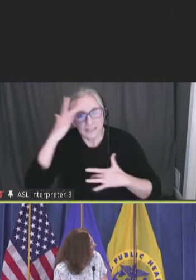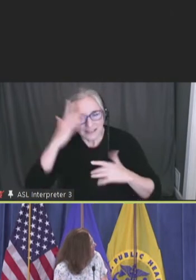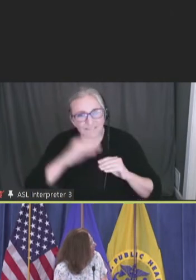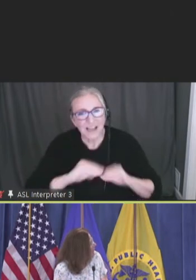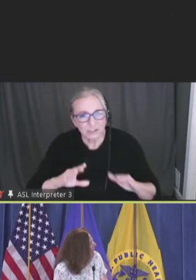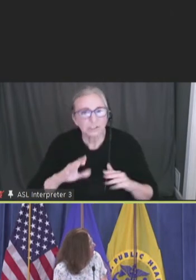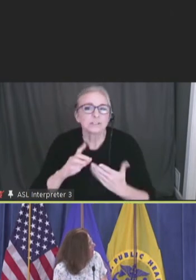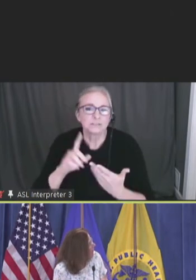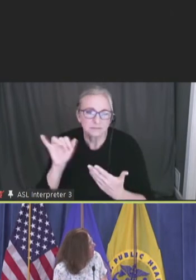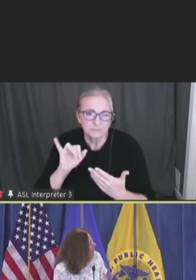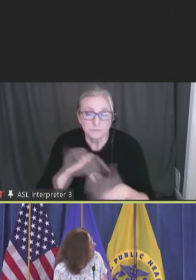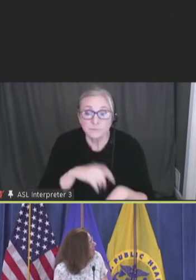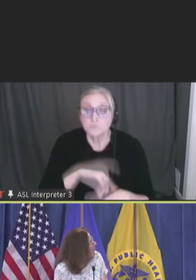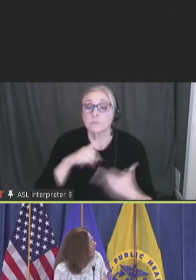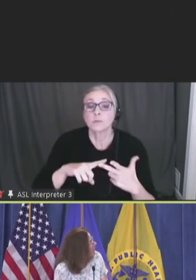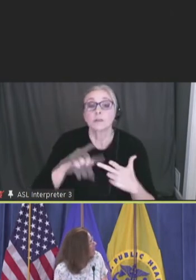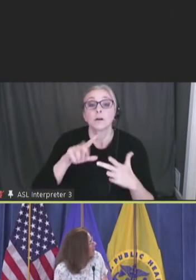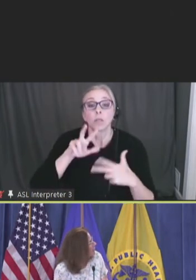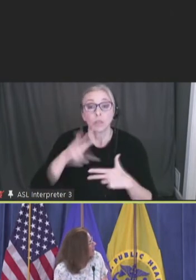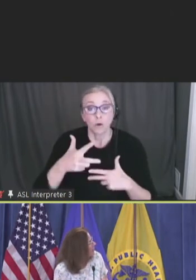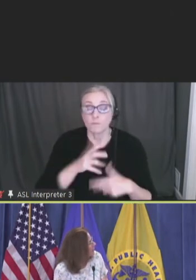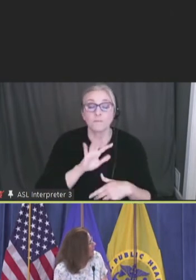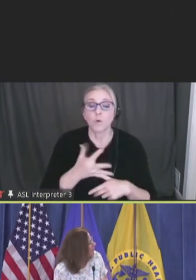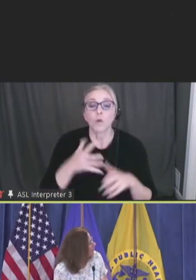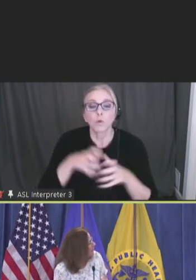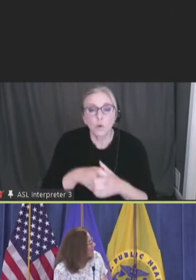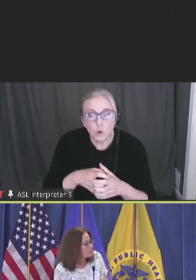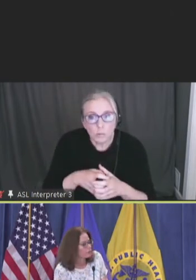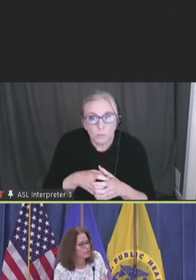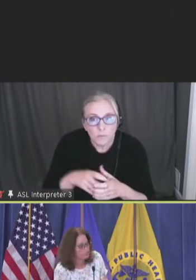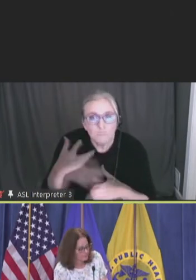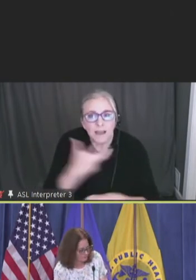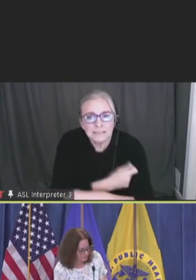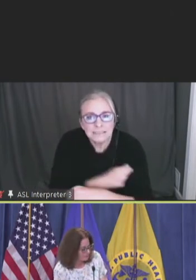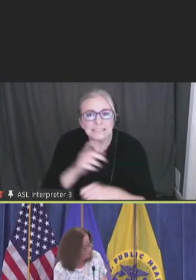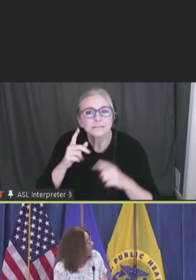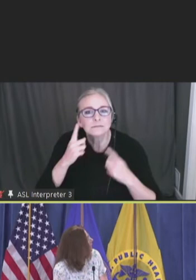And then the fourth group was imbalance in phase 3 COVID-19 vaccine trials.